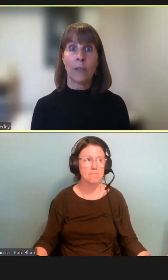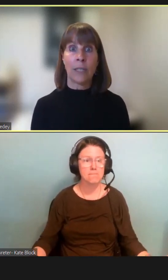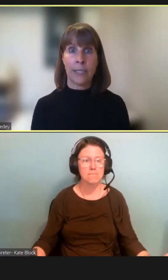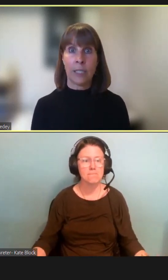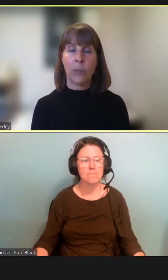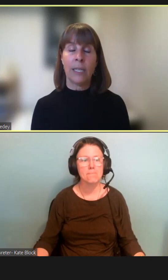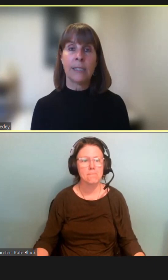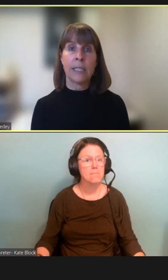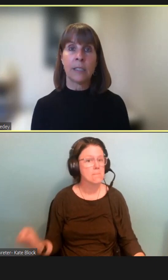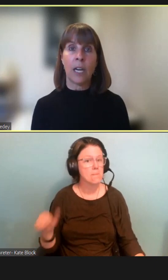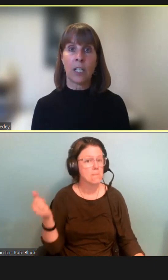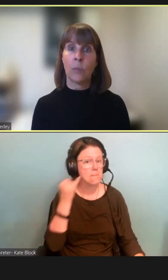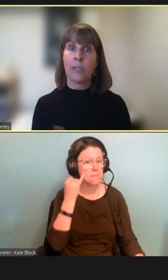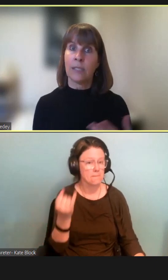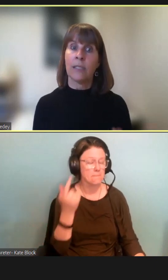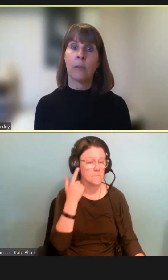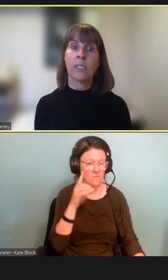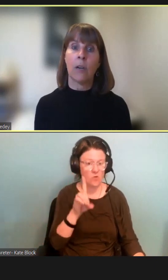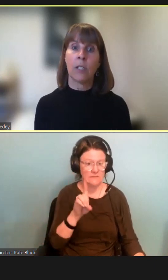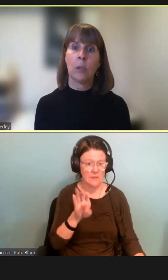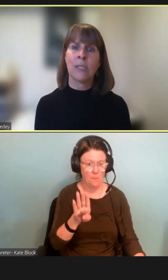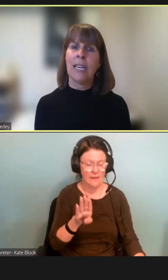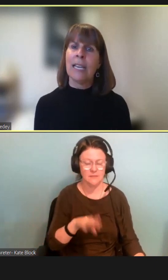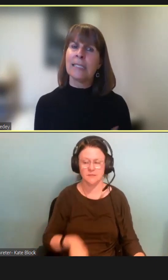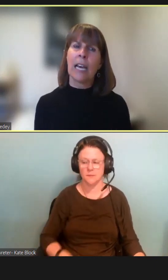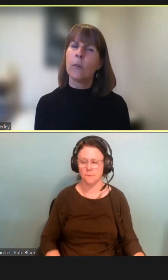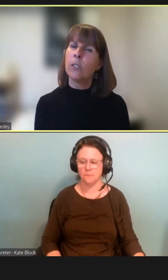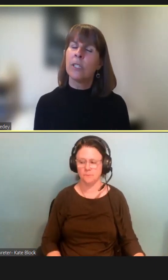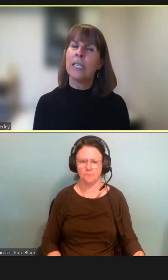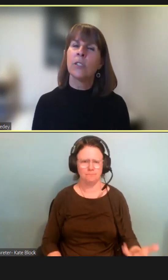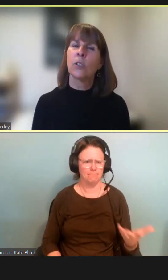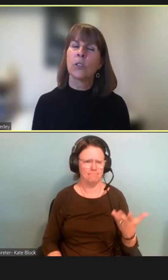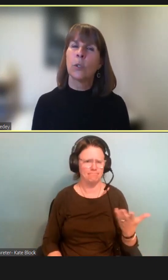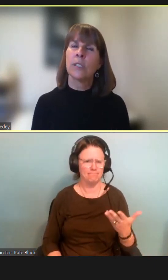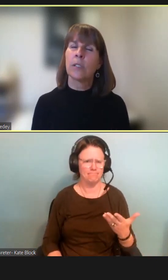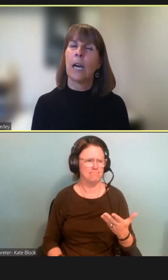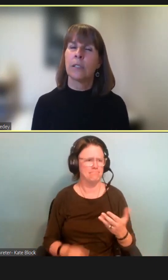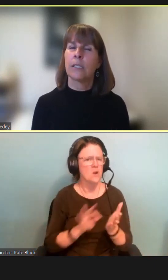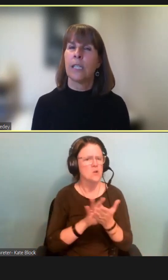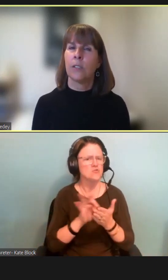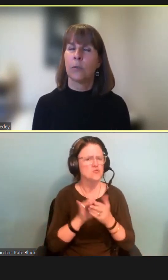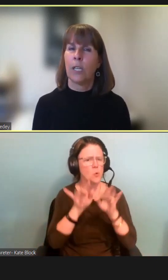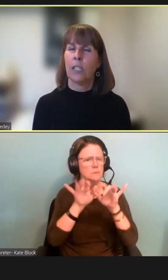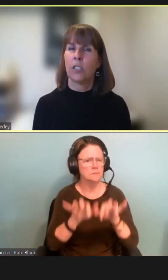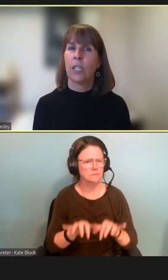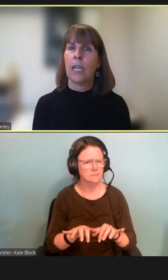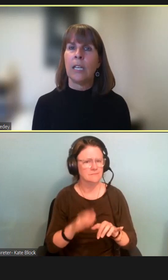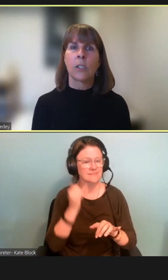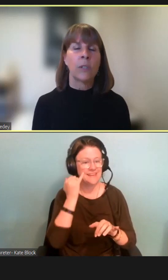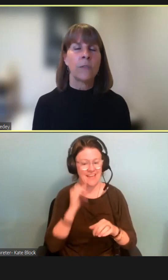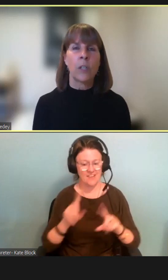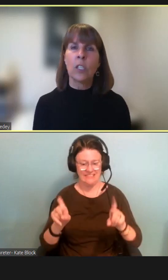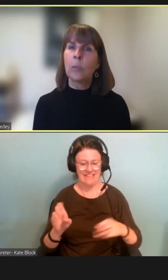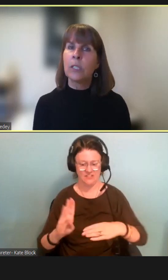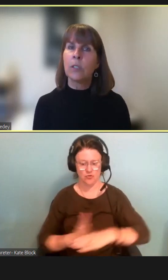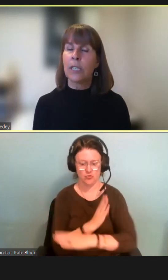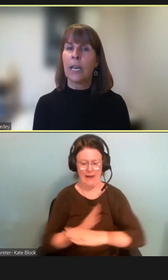database and documenting the language outcomes is how are you going to enter scores that are out of the test range so invariably you're going to have some